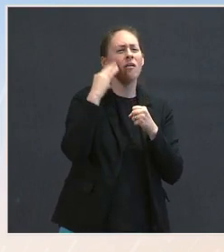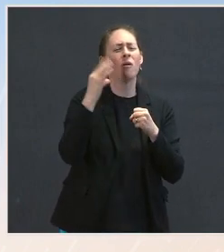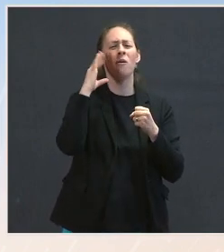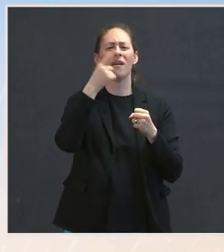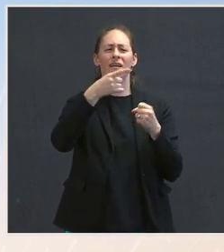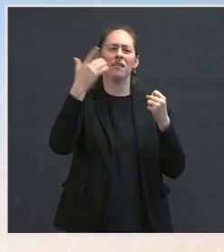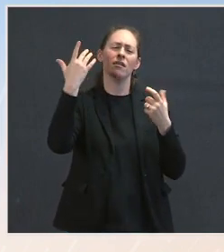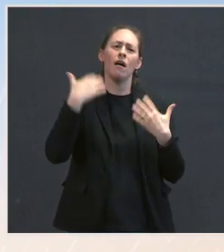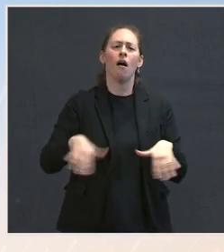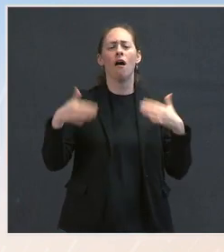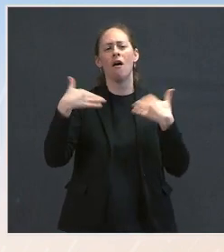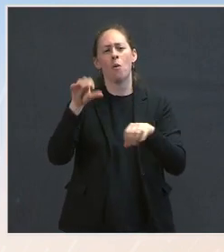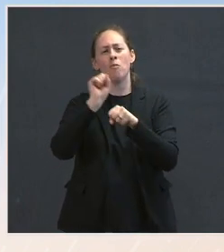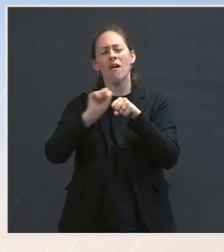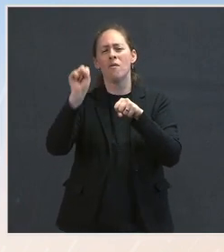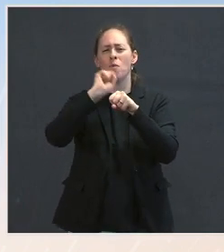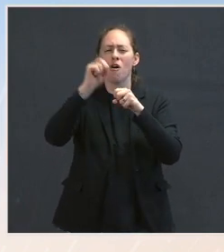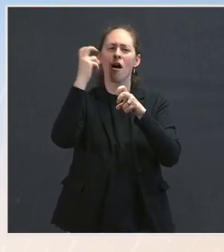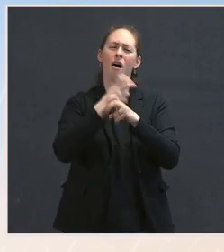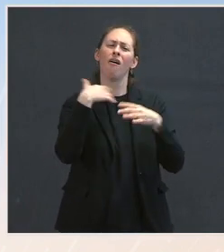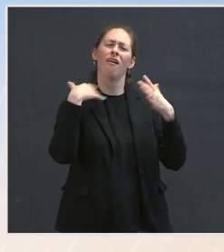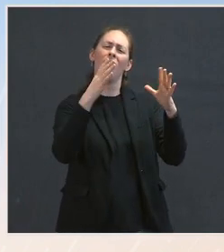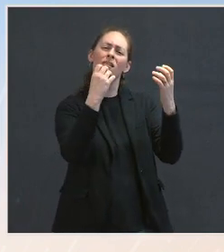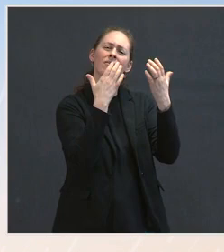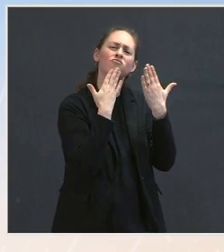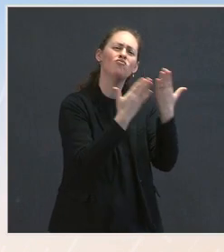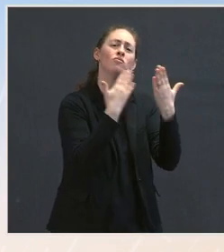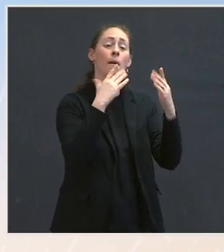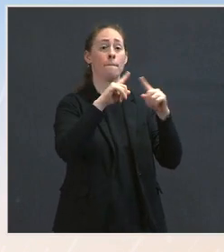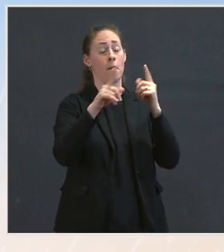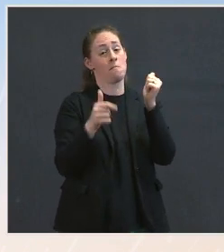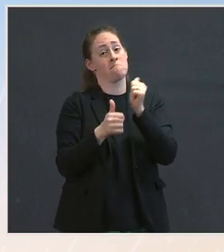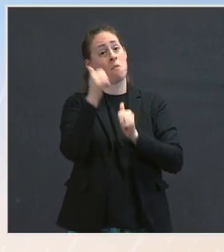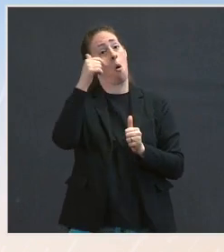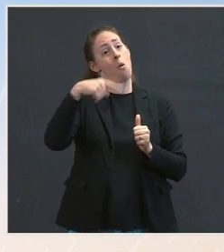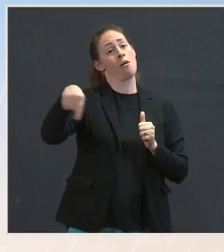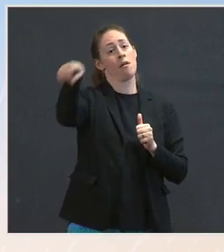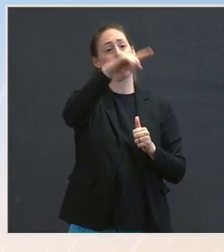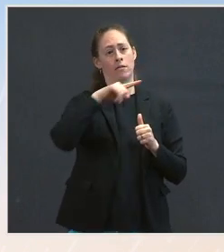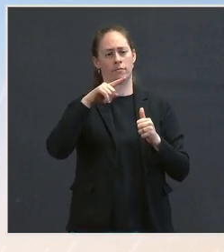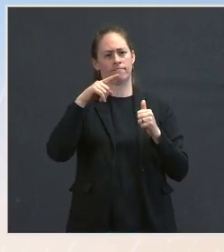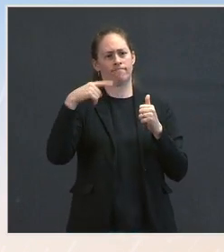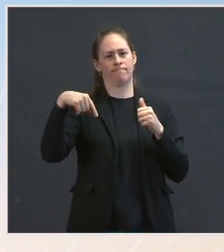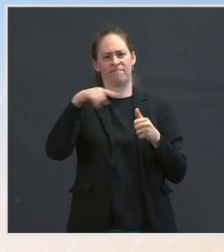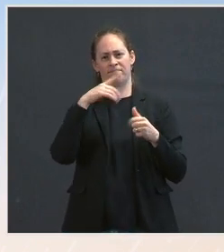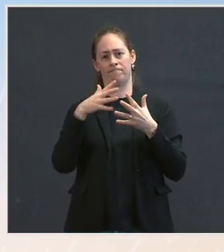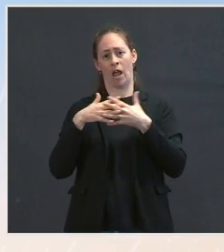But I think we can all agree, most Americans would agree, that the Postal Service needs leadership that can and will do a better job.